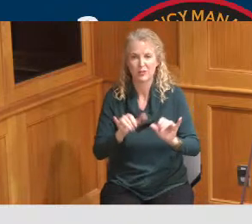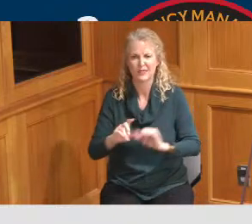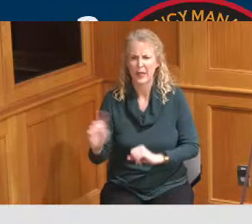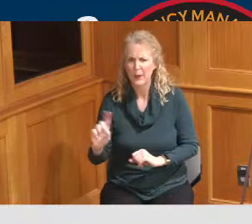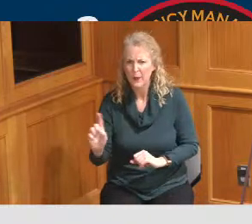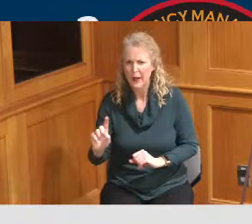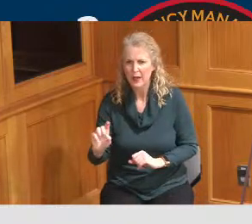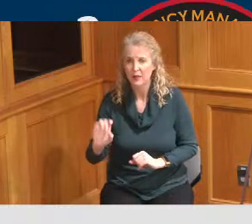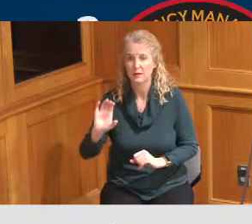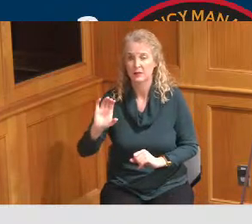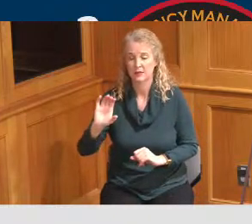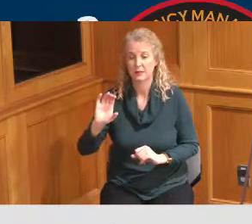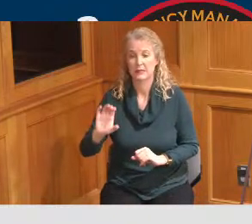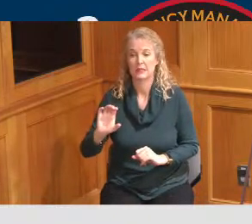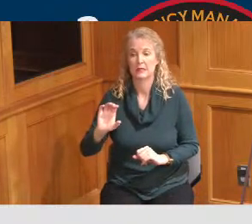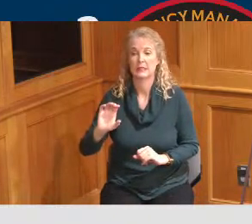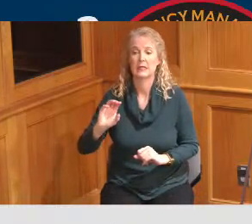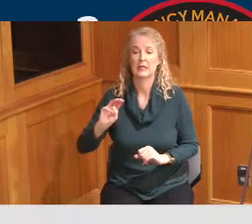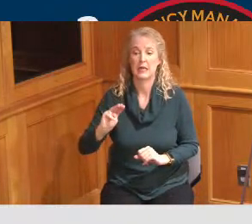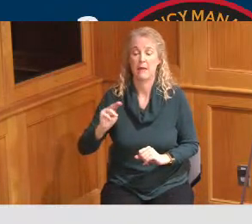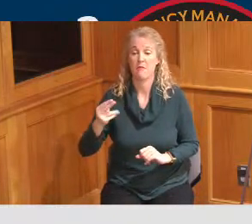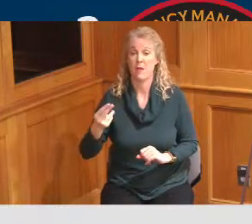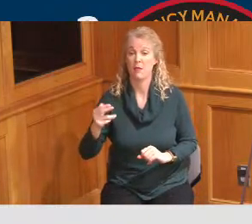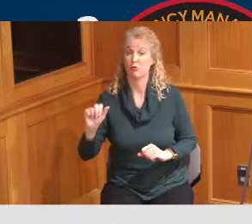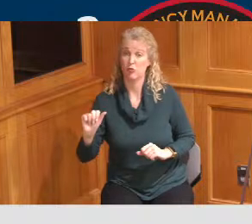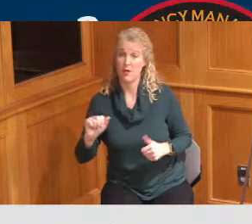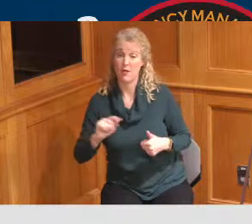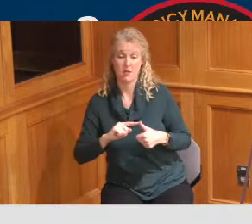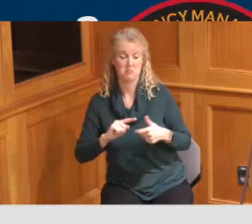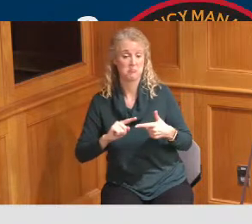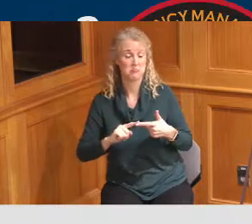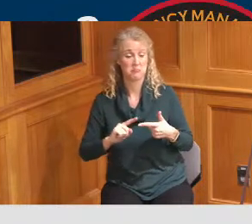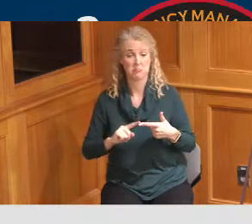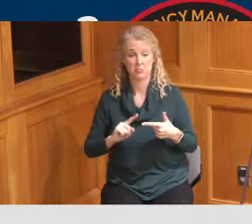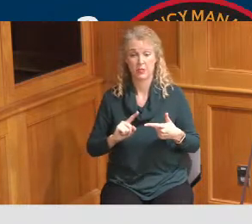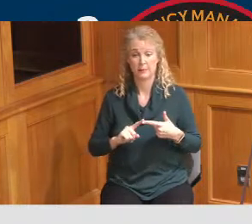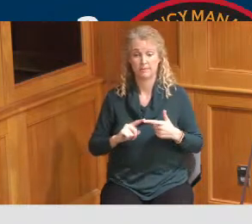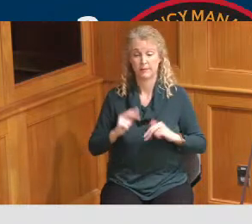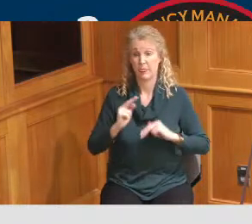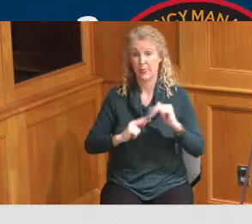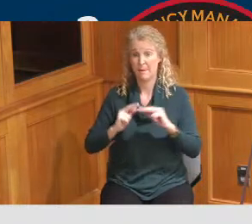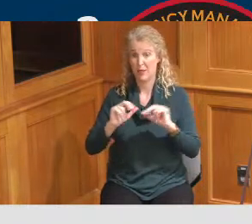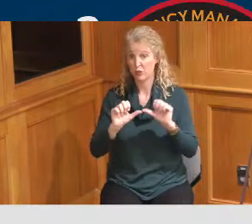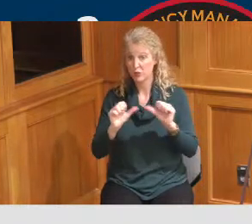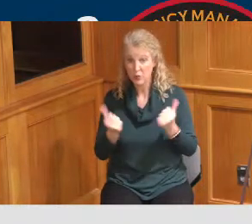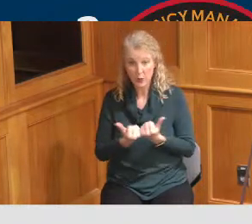Cincinnati Metropolitan Housing Authority to the the Builders Association right and we work